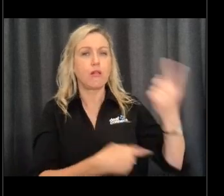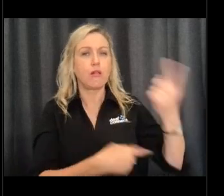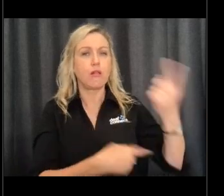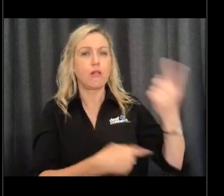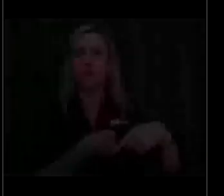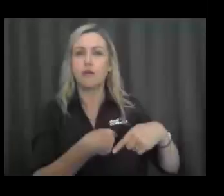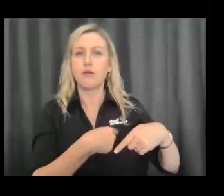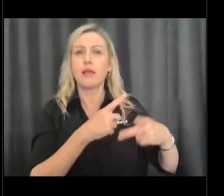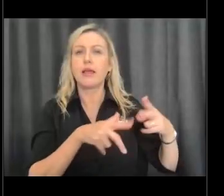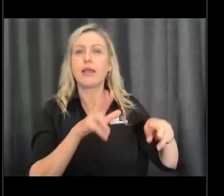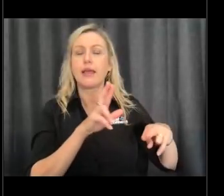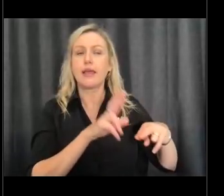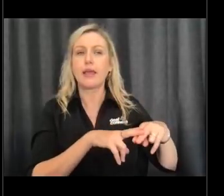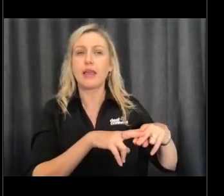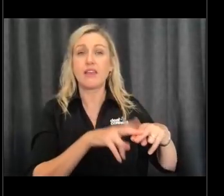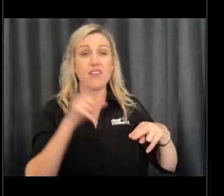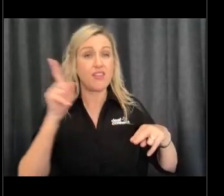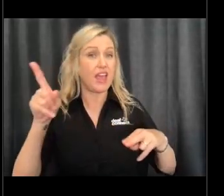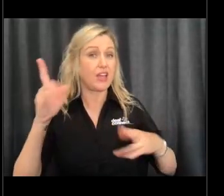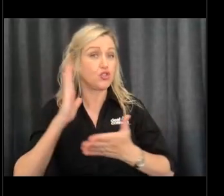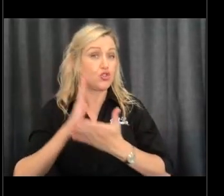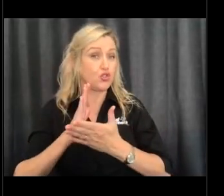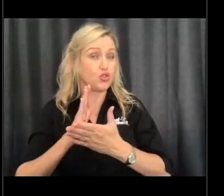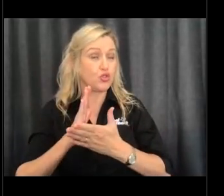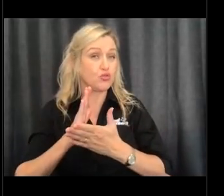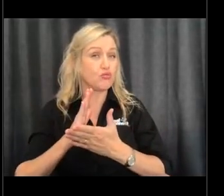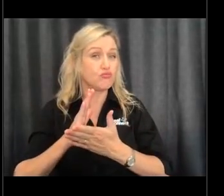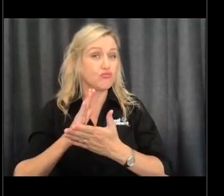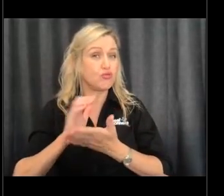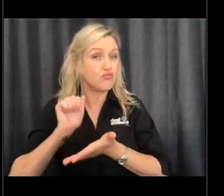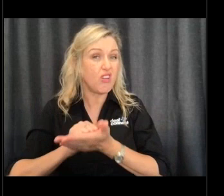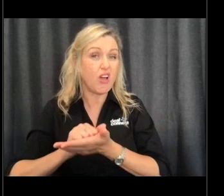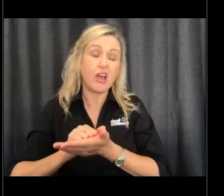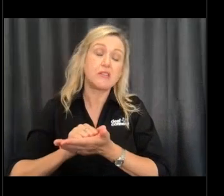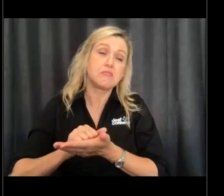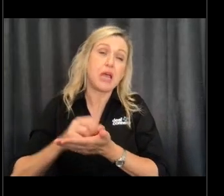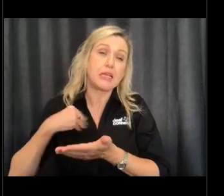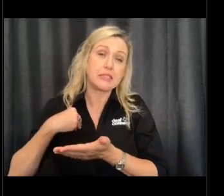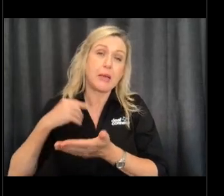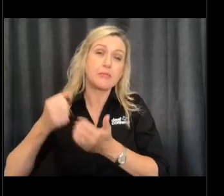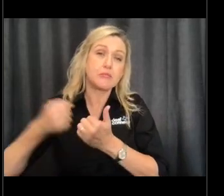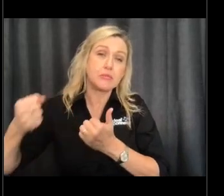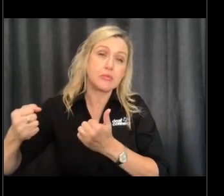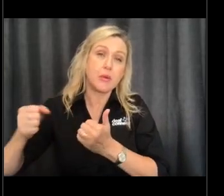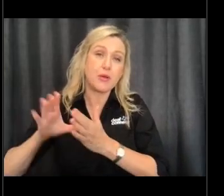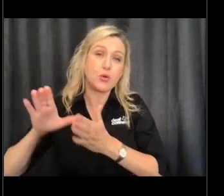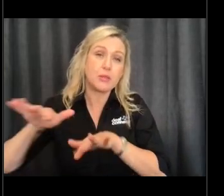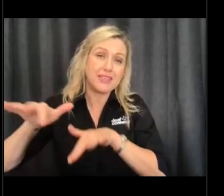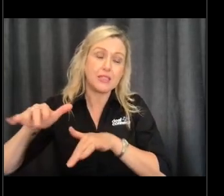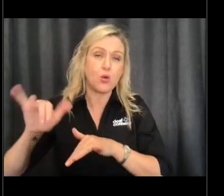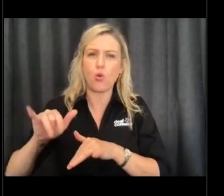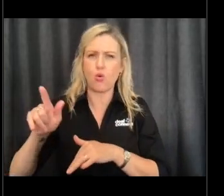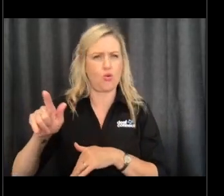is unreasonable but to be fair when it comes to delays most of us have got a pretty good